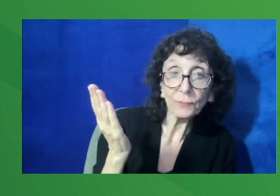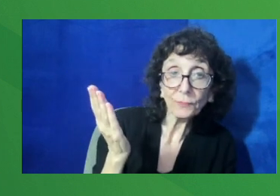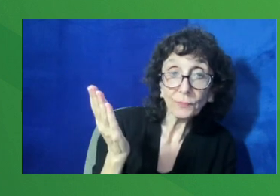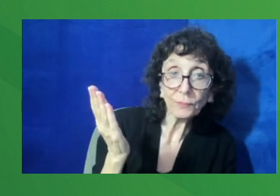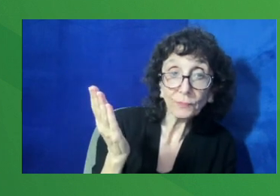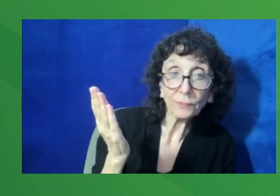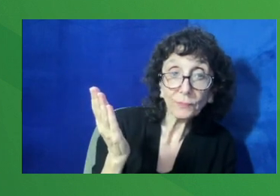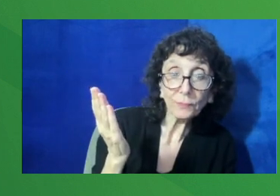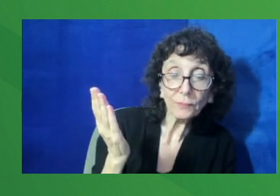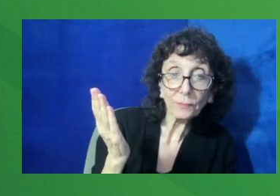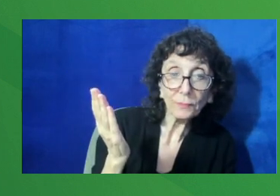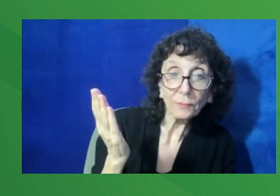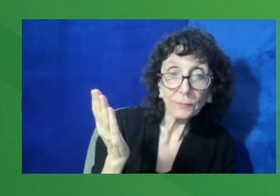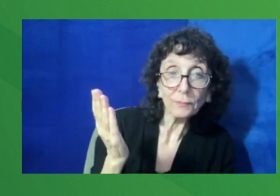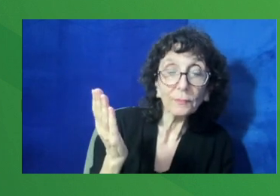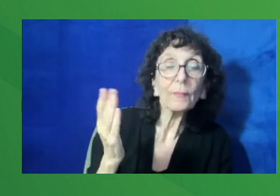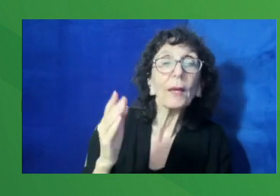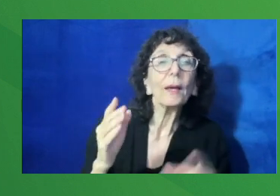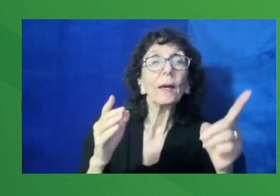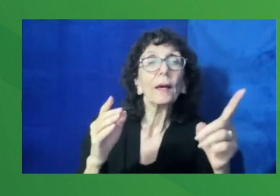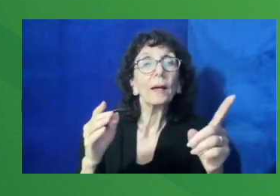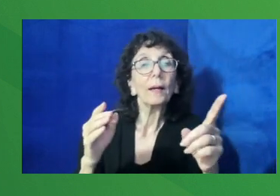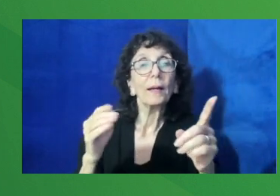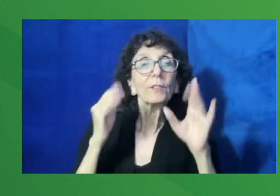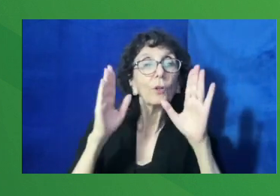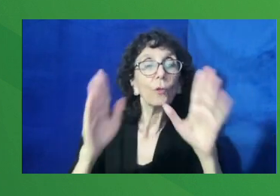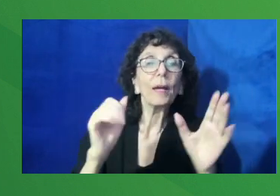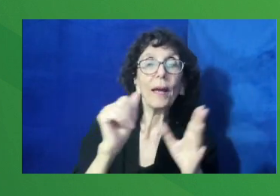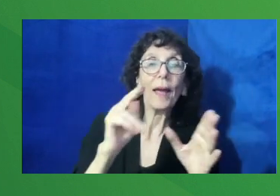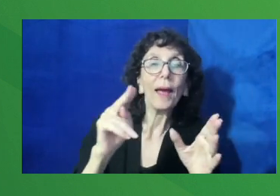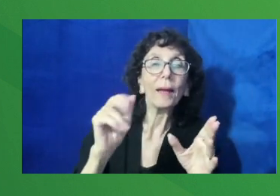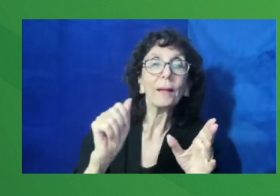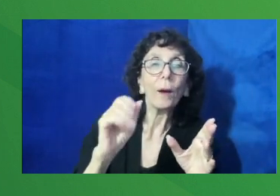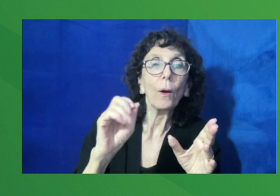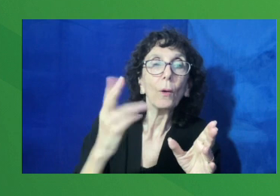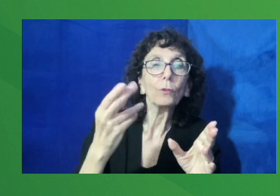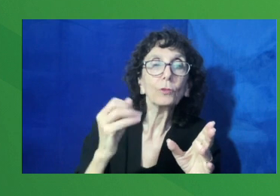individuals may disagree. And that's, of course, the great Anna Ochoa-Becker. But the key here is